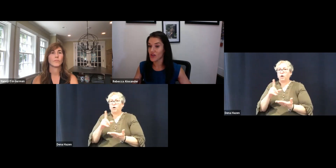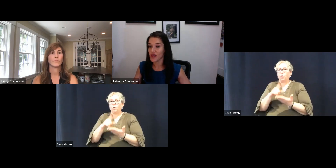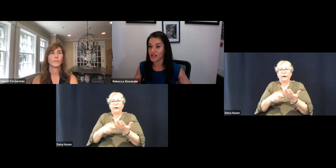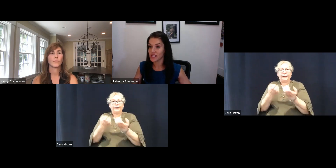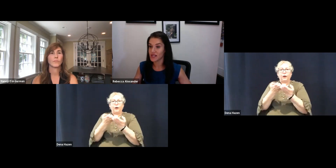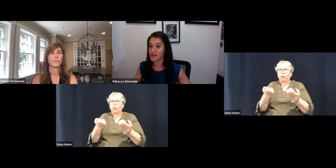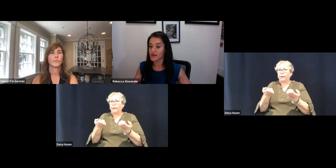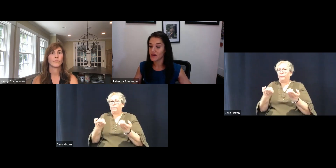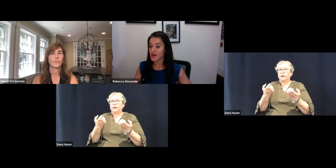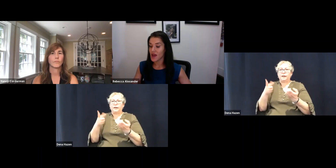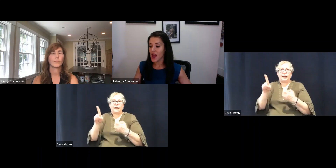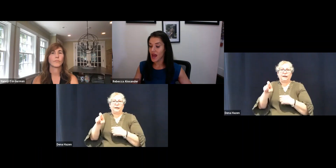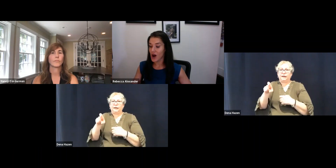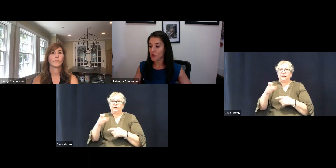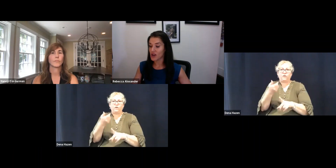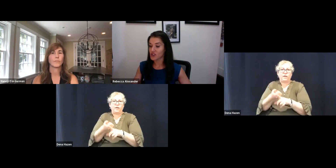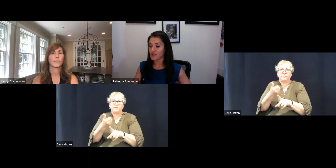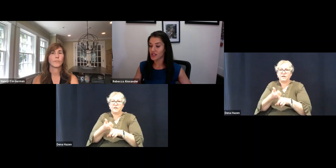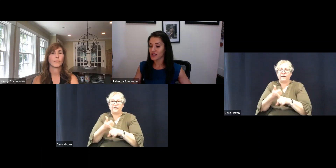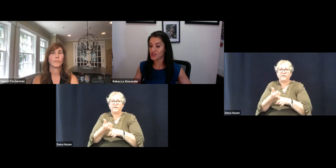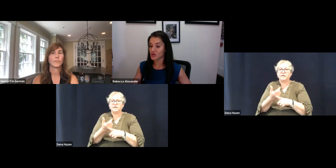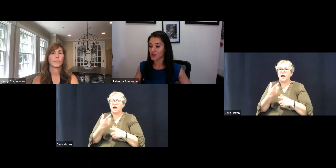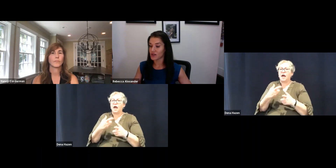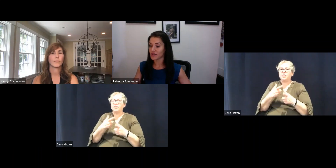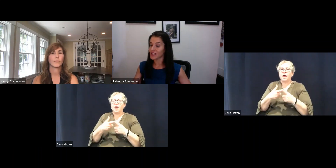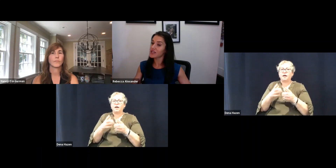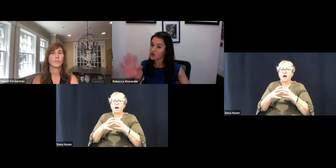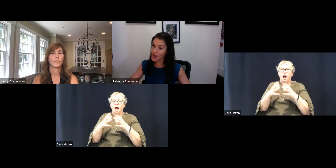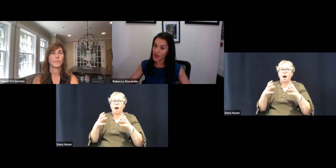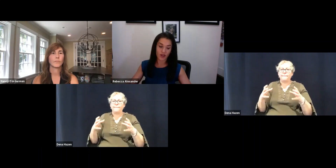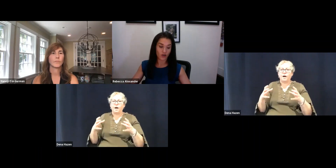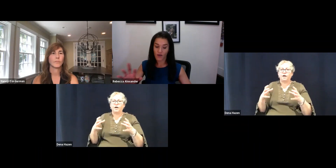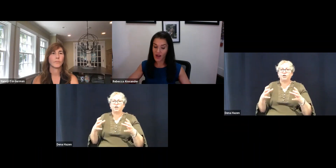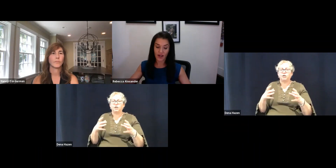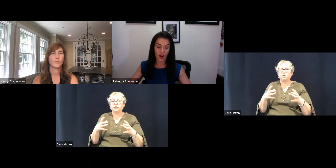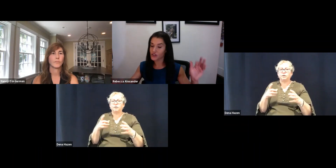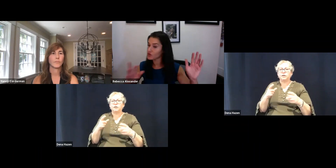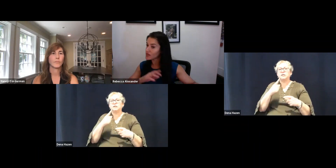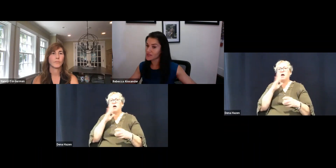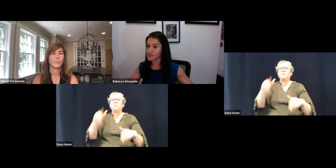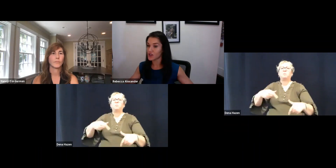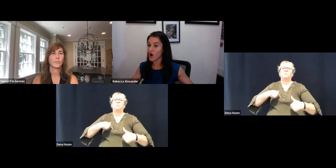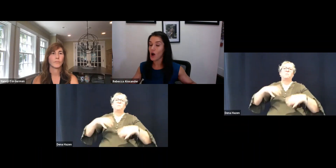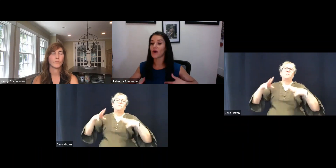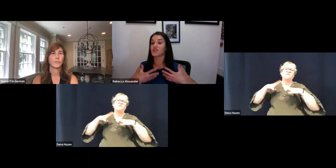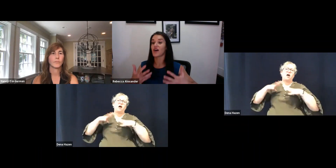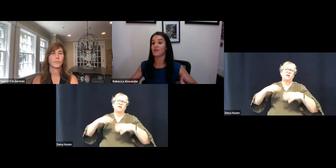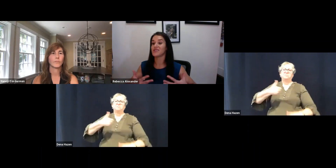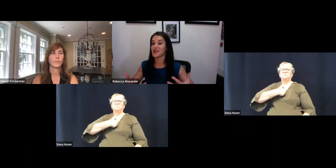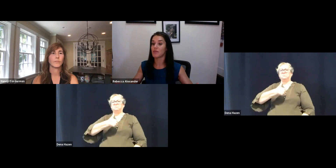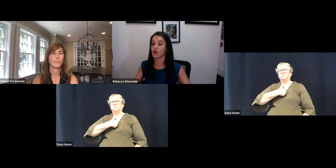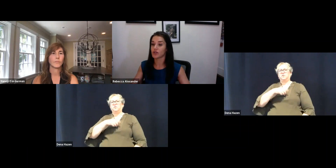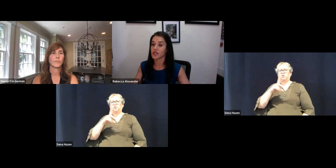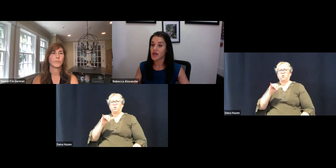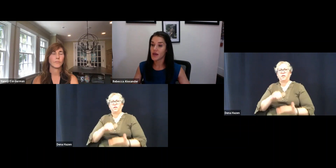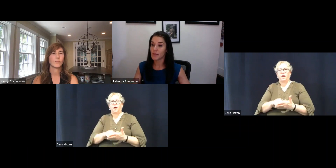that they need? And how much of it is sort of-- like, it's OK, you're fine, I'll do this. How much of them is enabled?